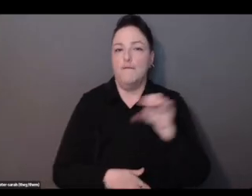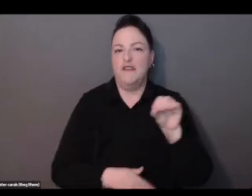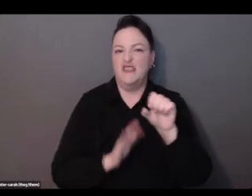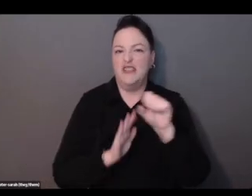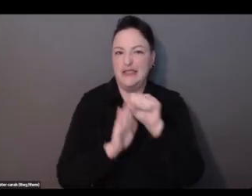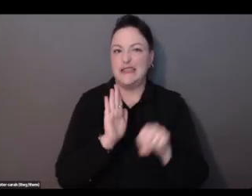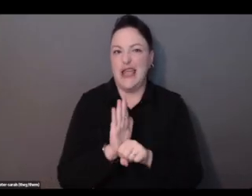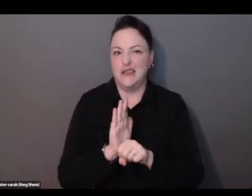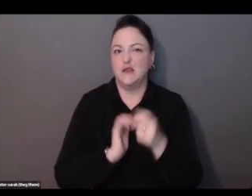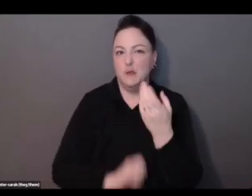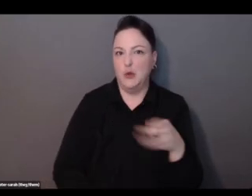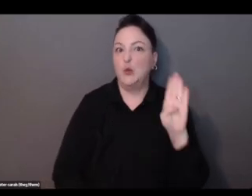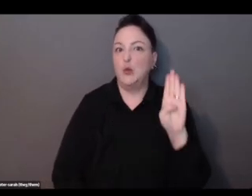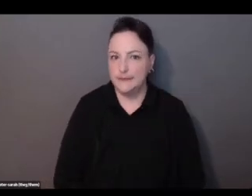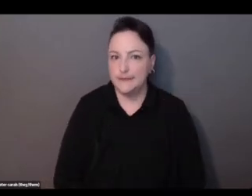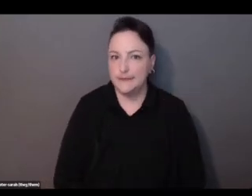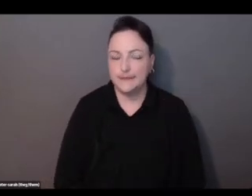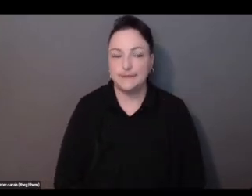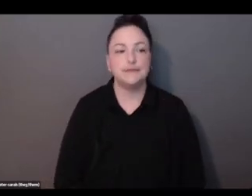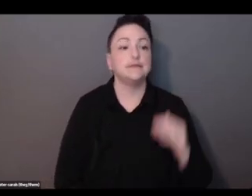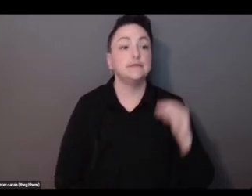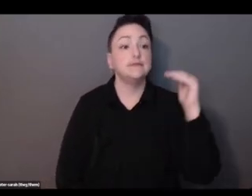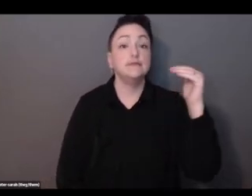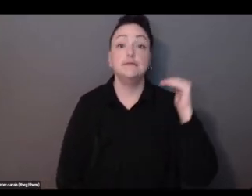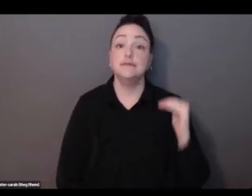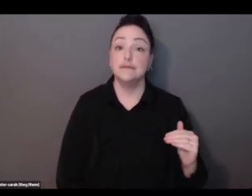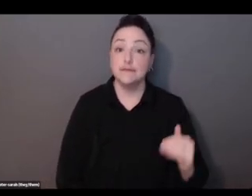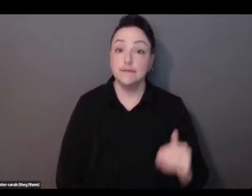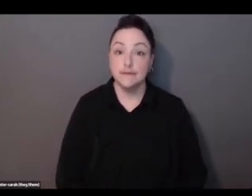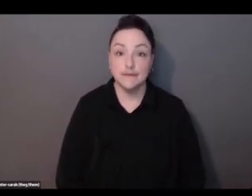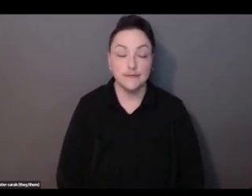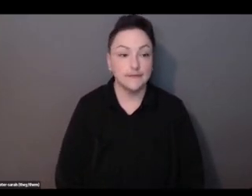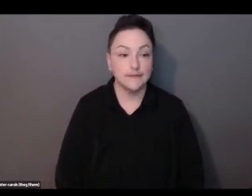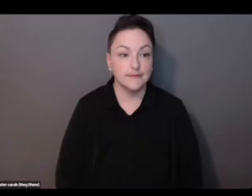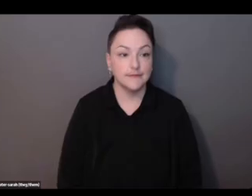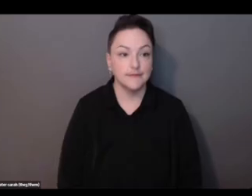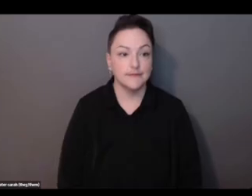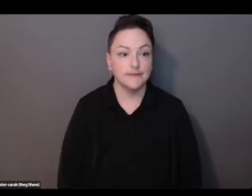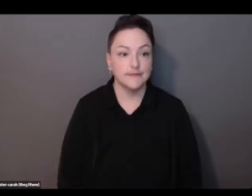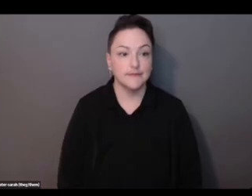Then if we scroll down, we can see the percent of adults who